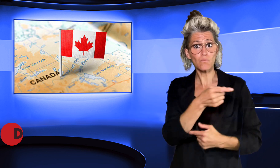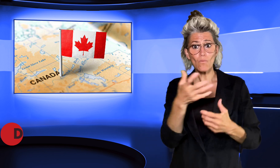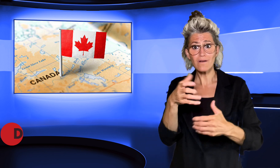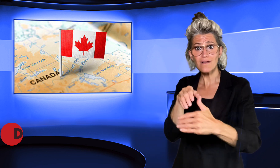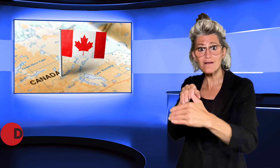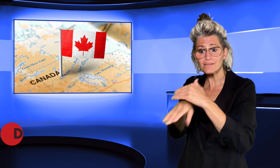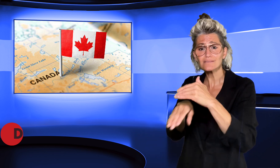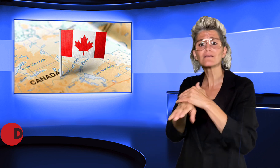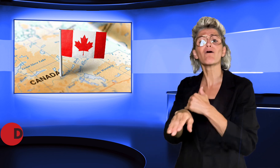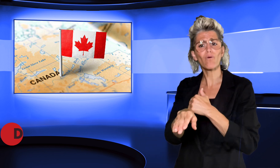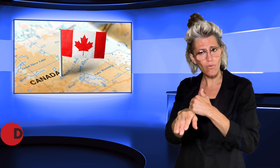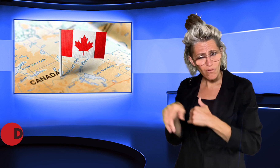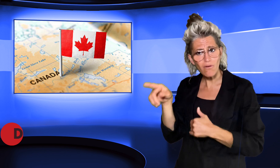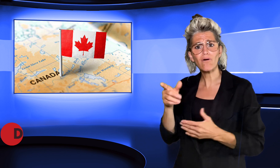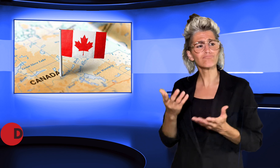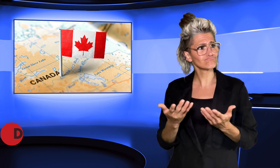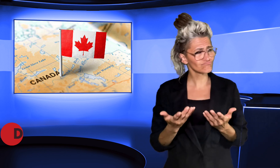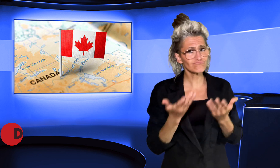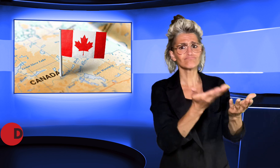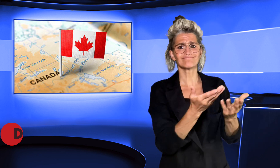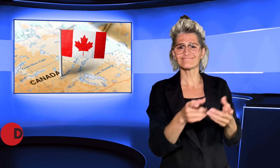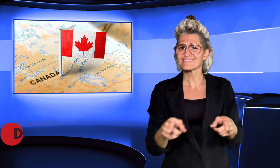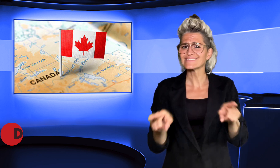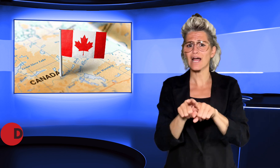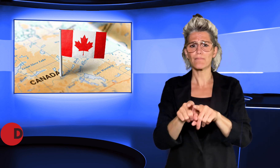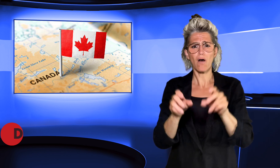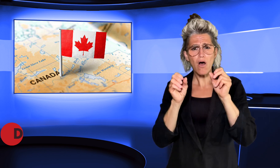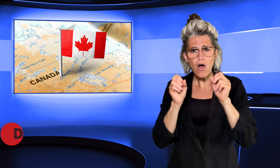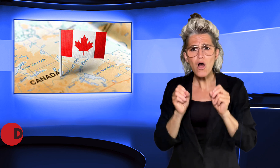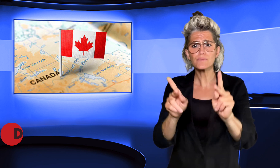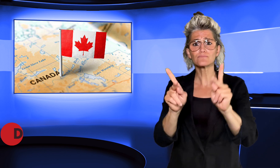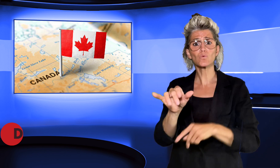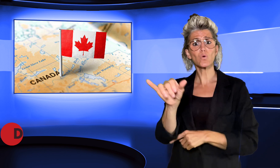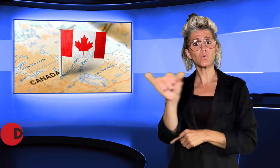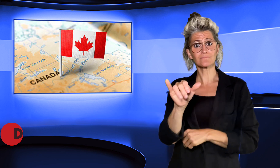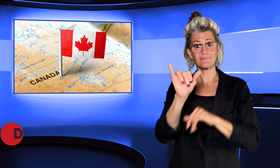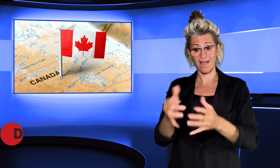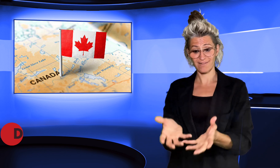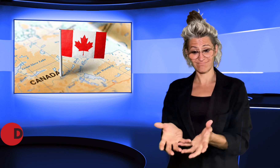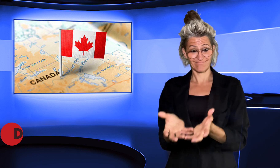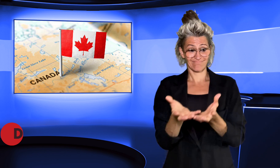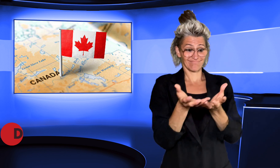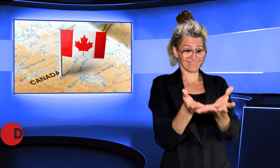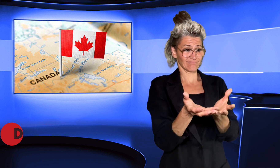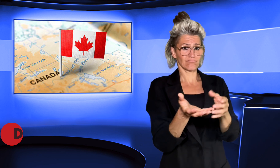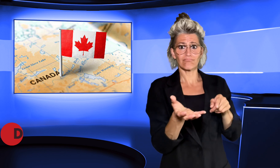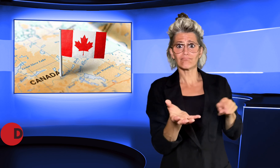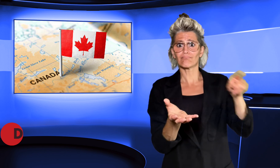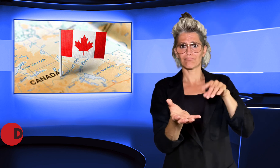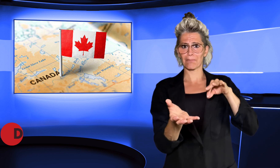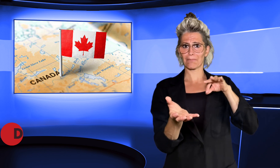to access our goods and services and allowing them to benefit